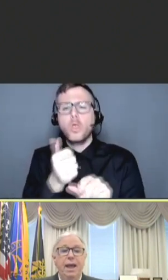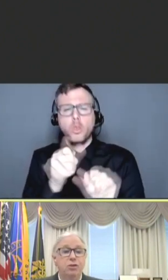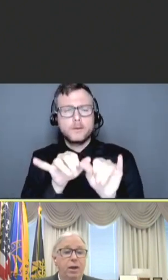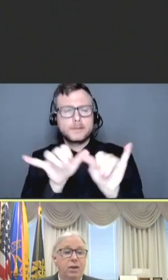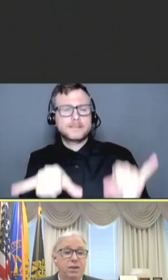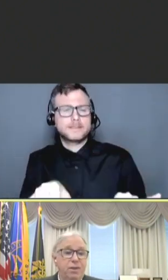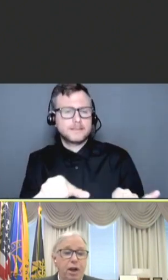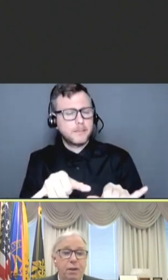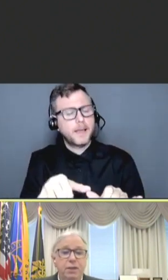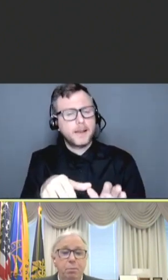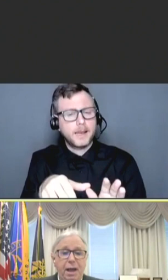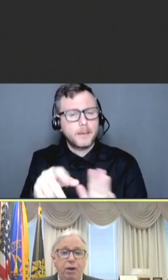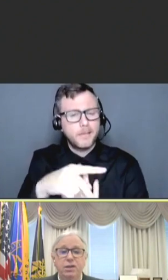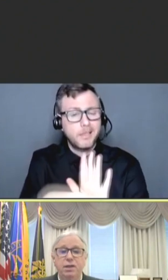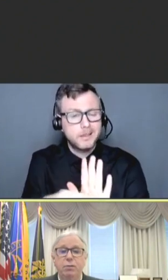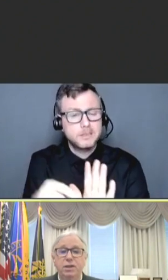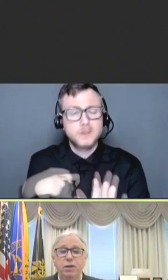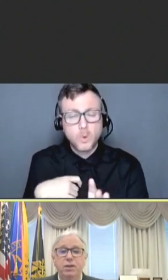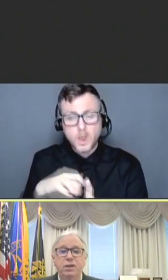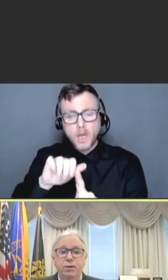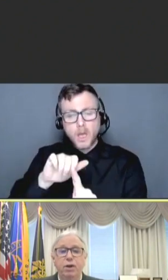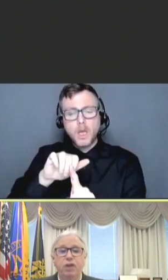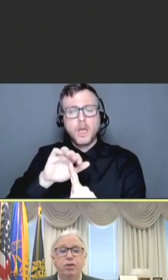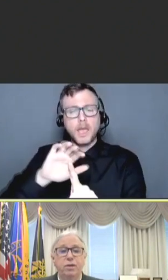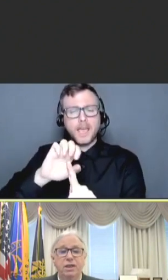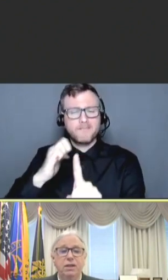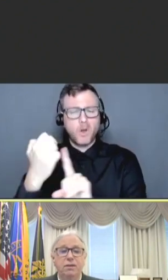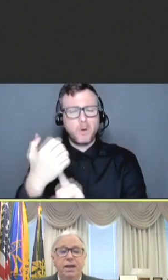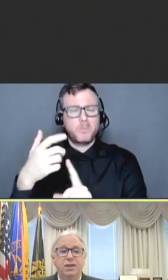as well as environmental barriers that result in differential receipt of